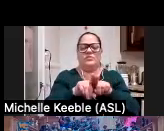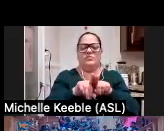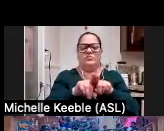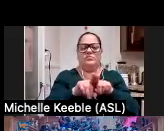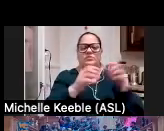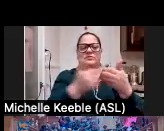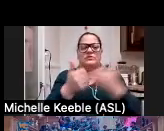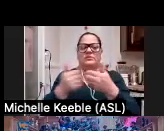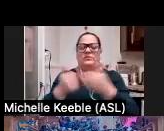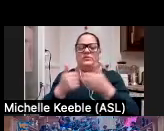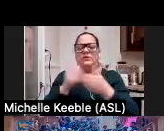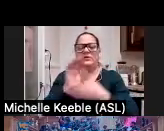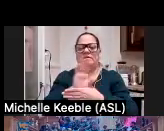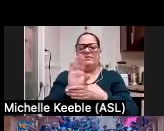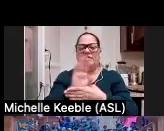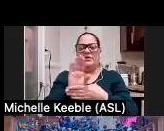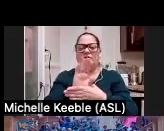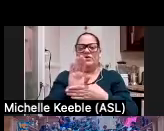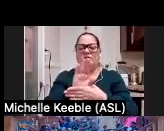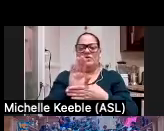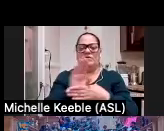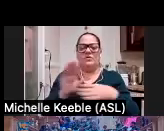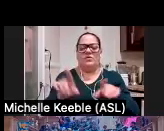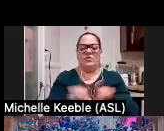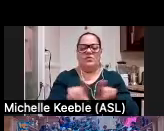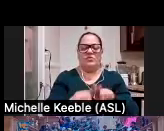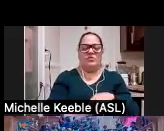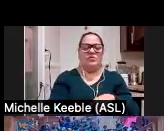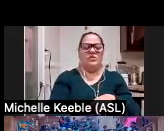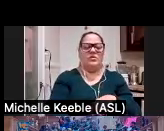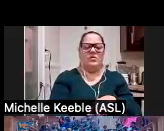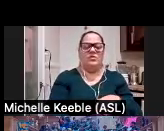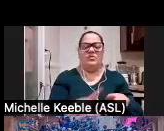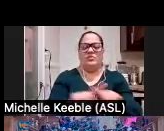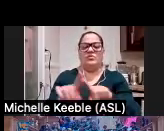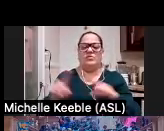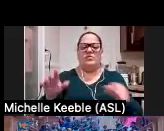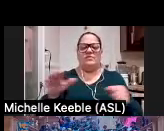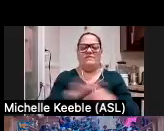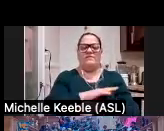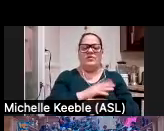the videos. So there are there will be video links that will direct you to the full video um of all